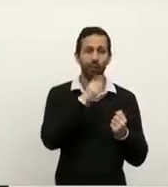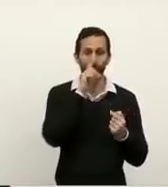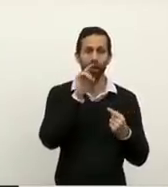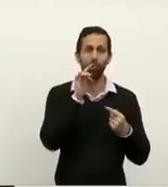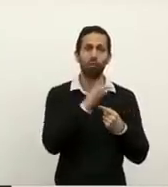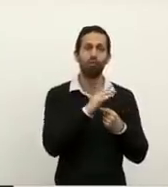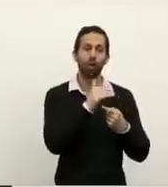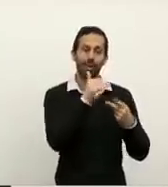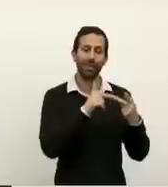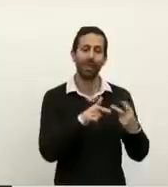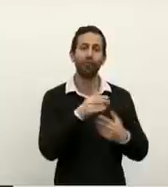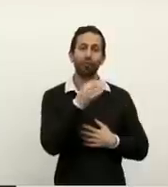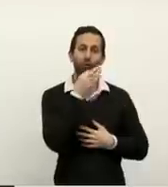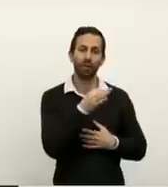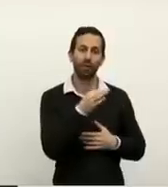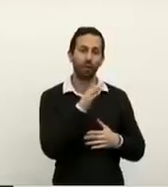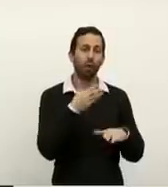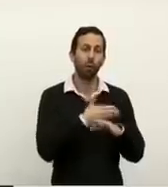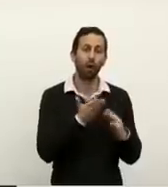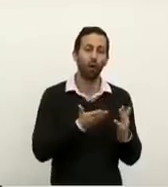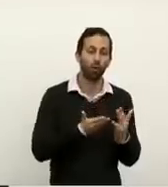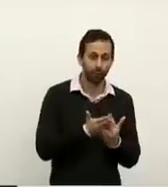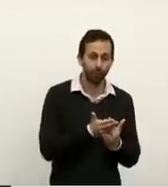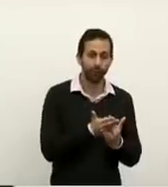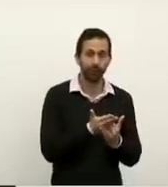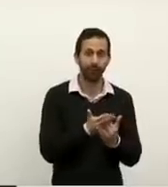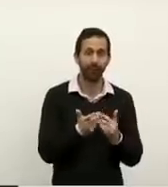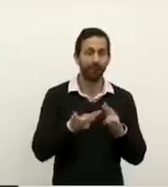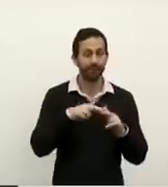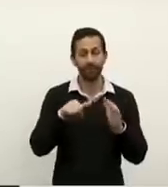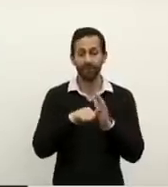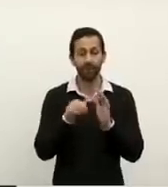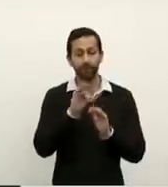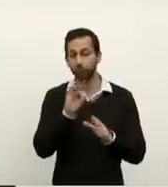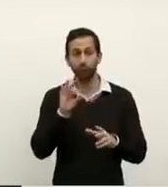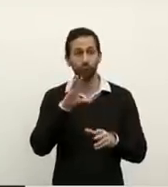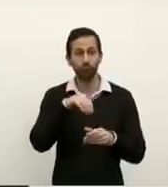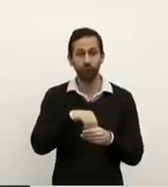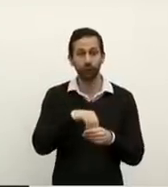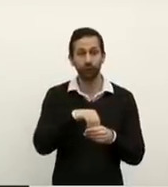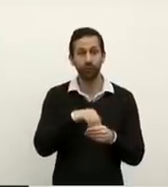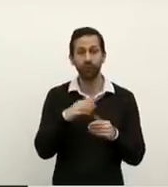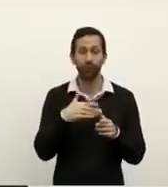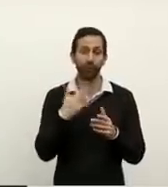and work through it and make sure, if funds are not included, depending upon when their plan started,